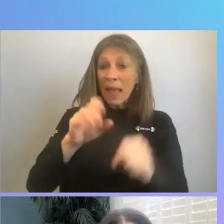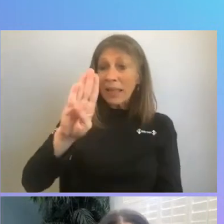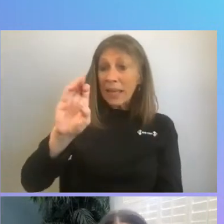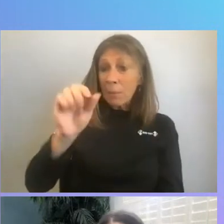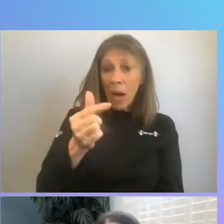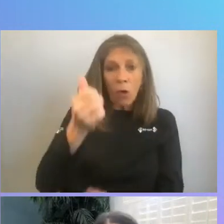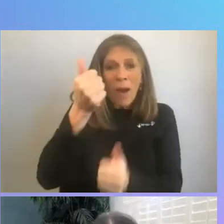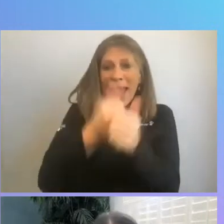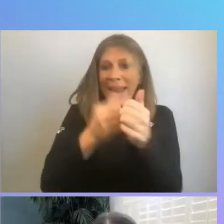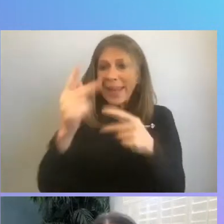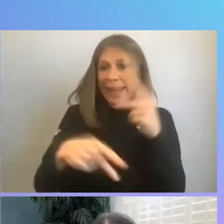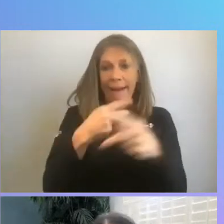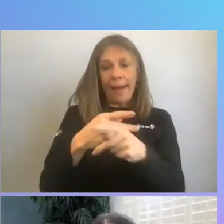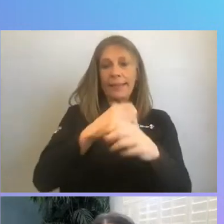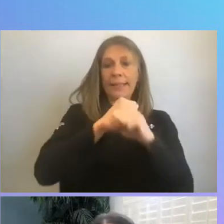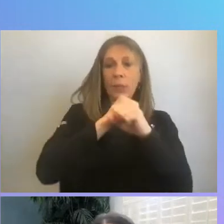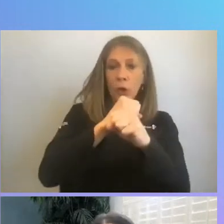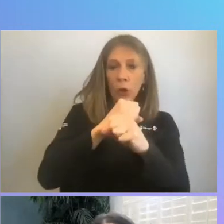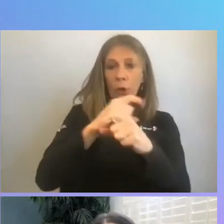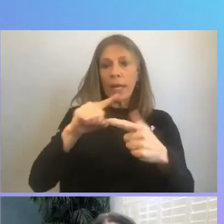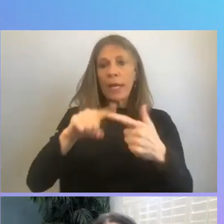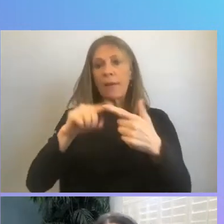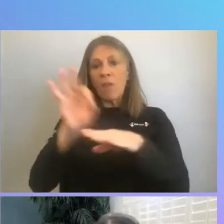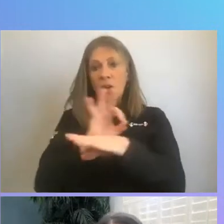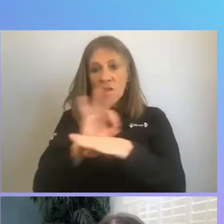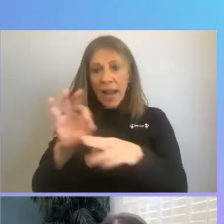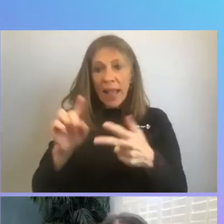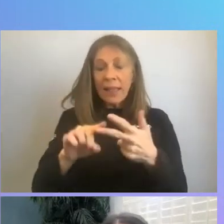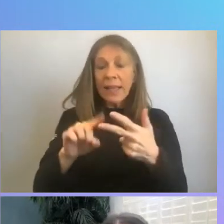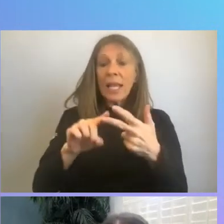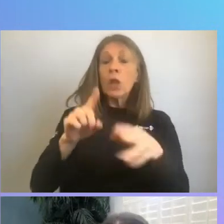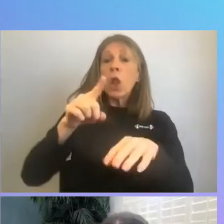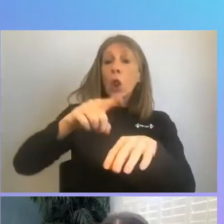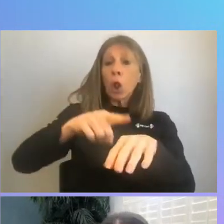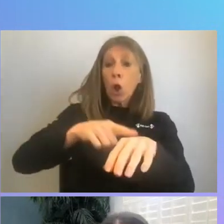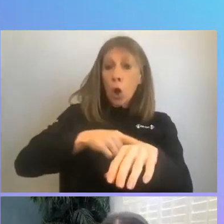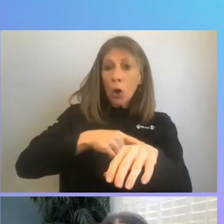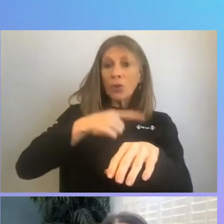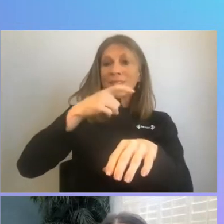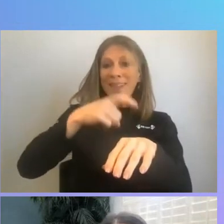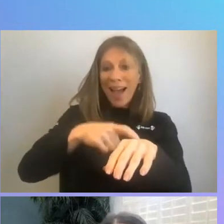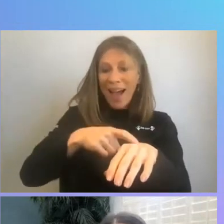functionality bug. The longer it takes you to discover, the more